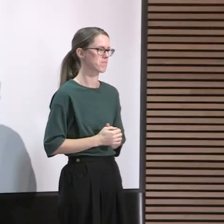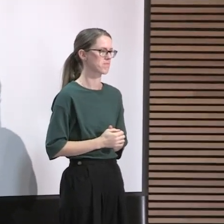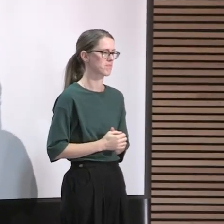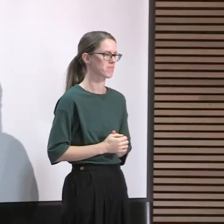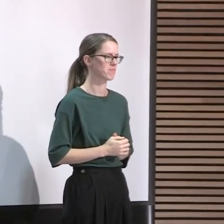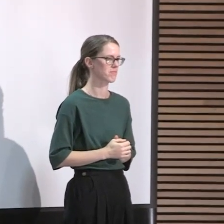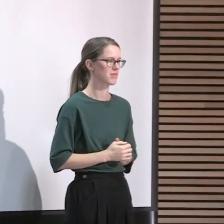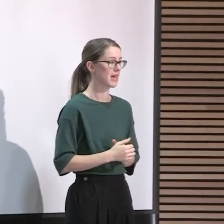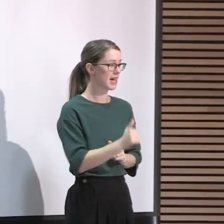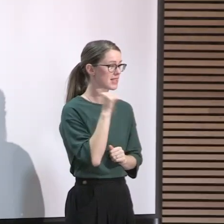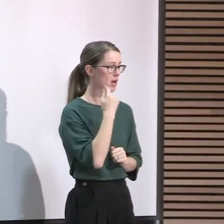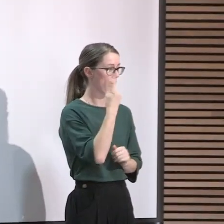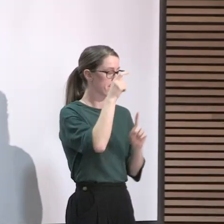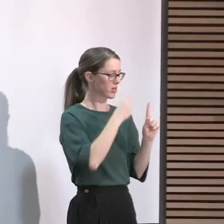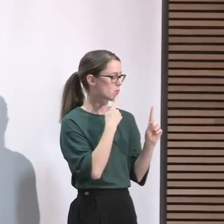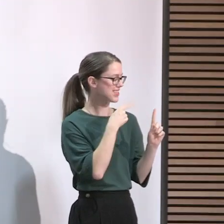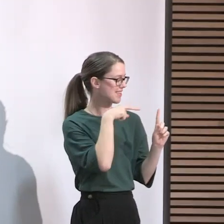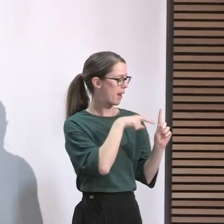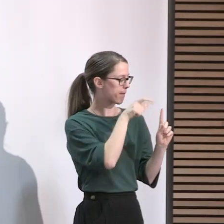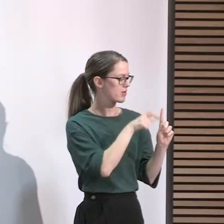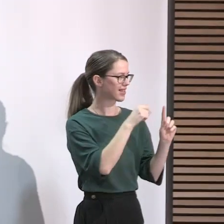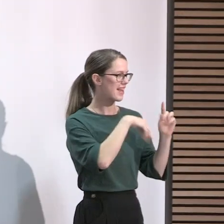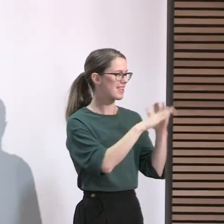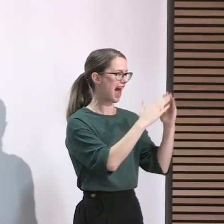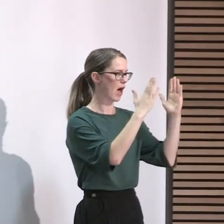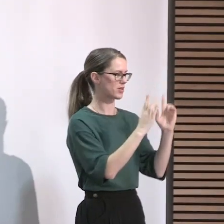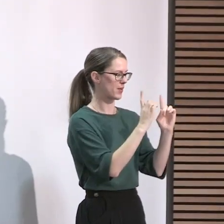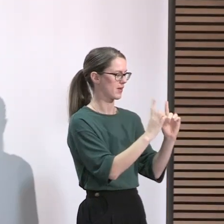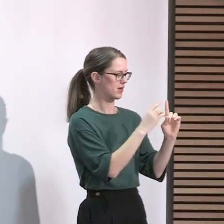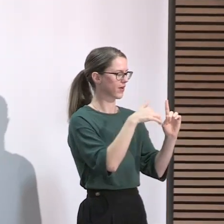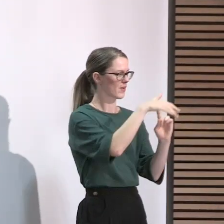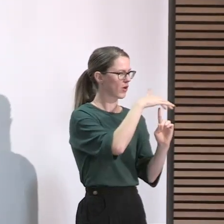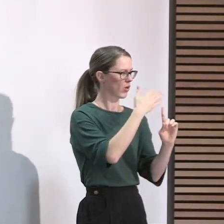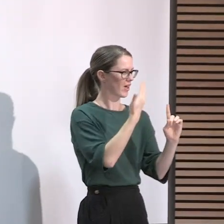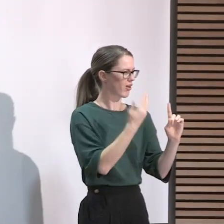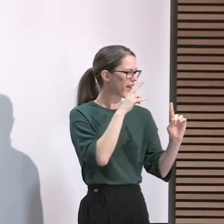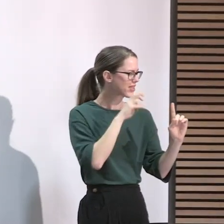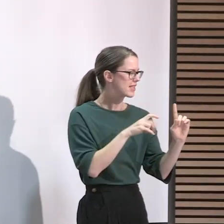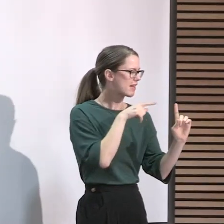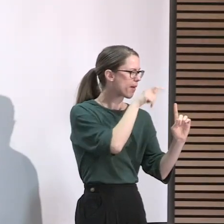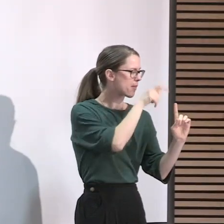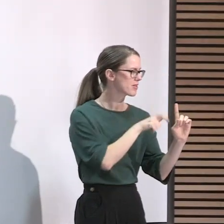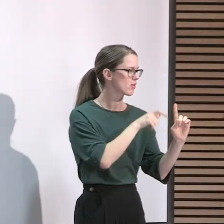about, and one is under investigation. An additional case that was reported